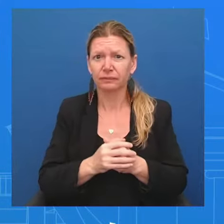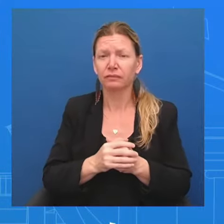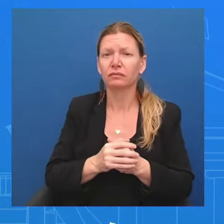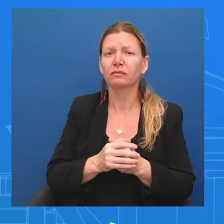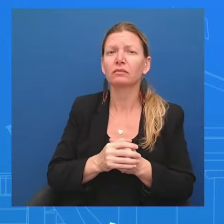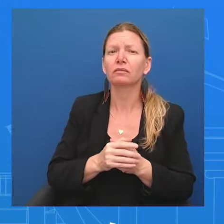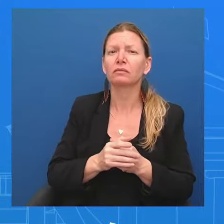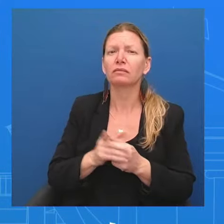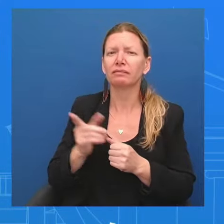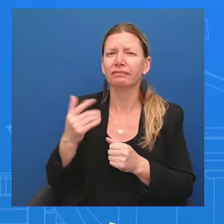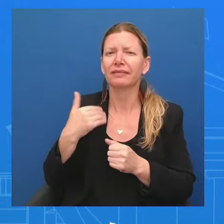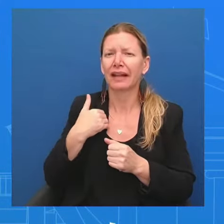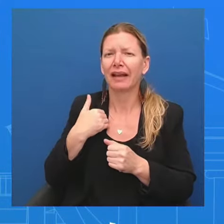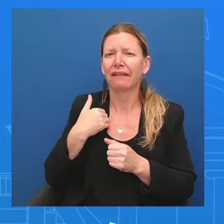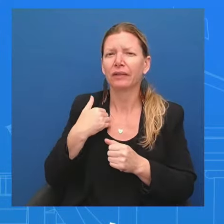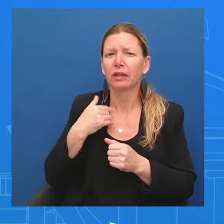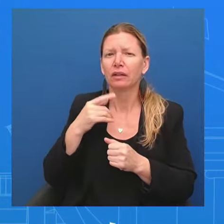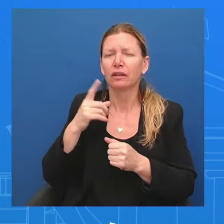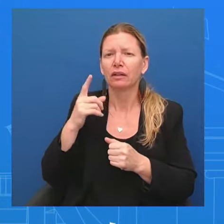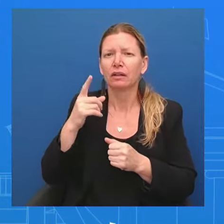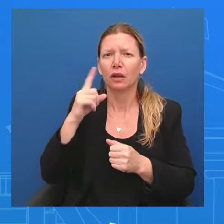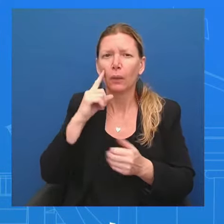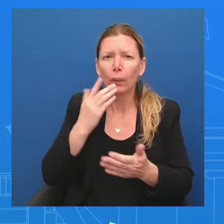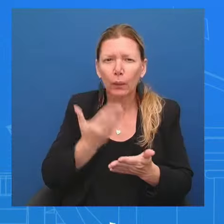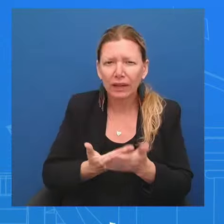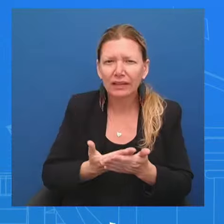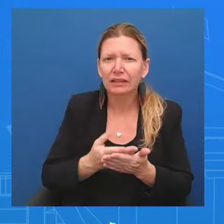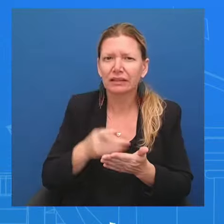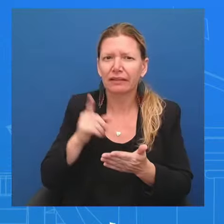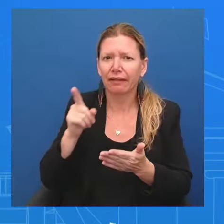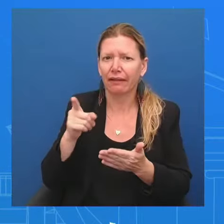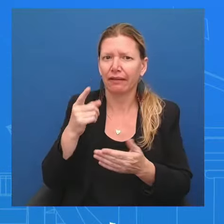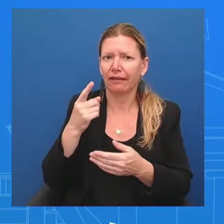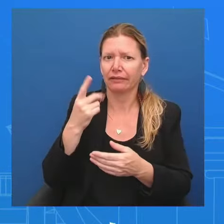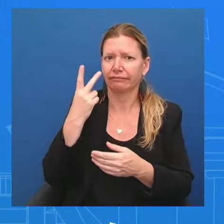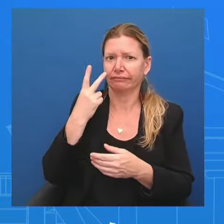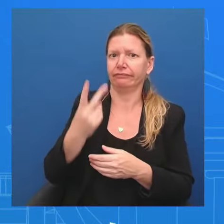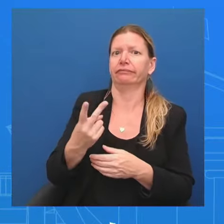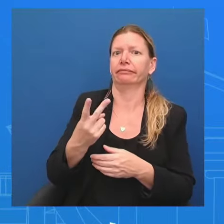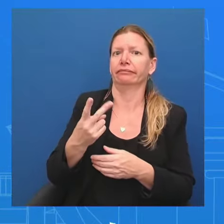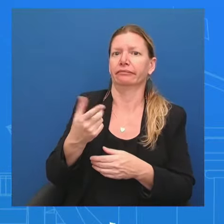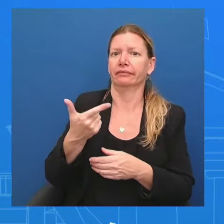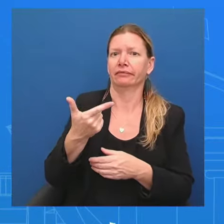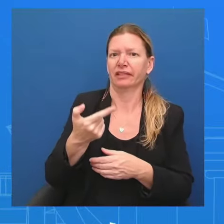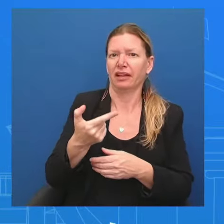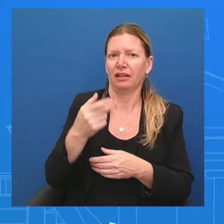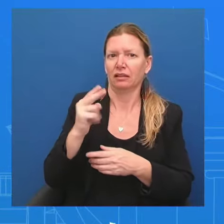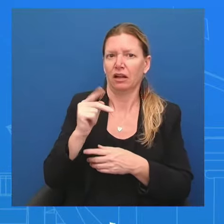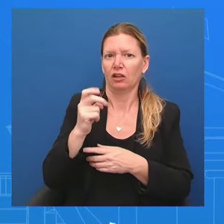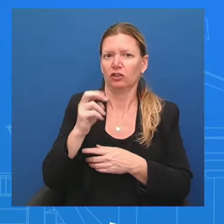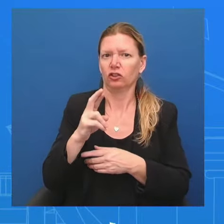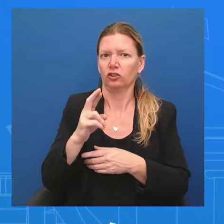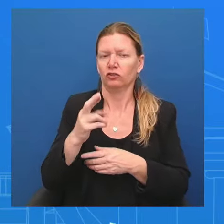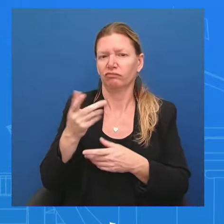President Biden was at her house this weekend. Ms. Jean-Pierre: I think the American people should also be told the full breadth of this,